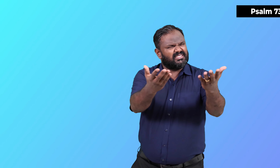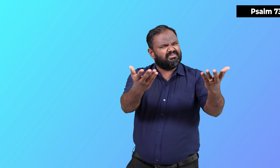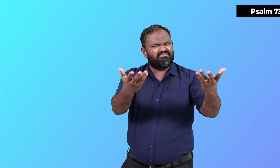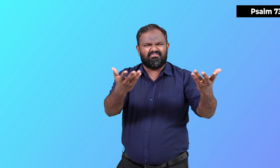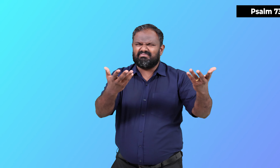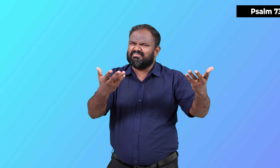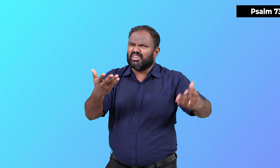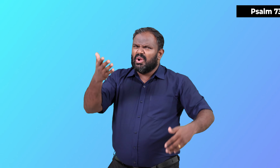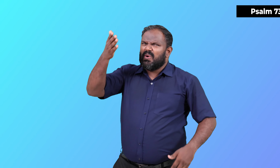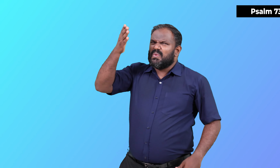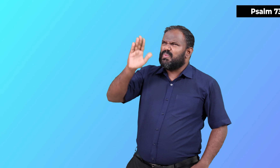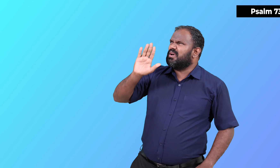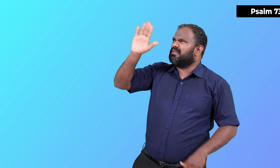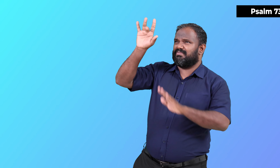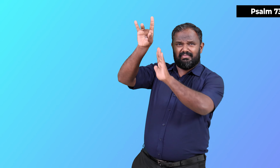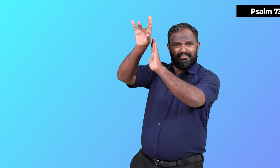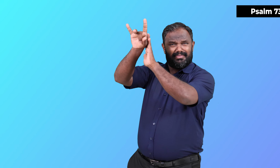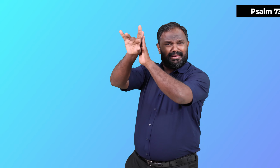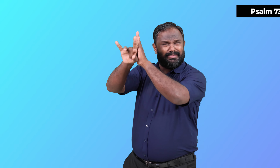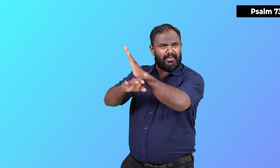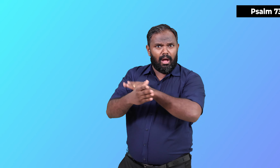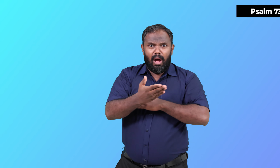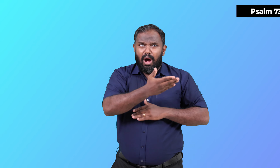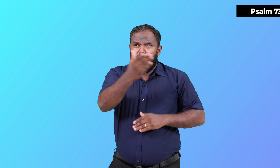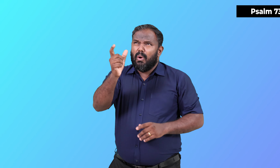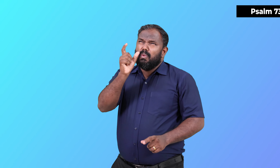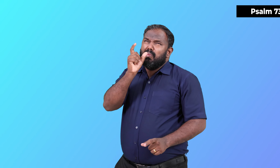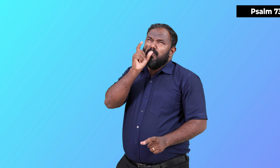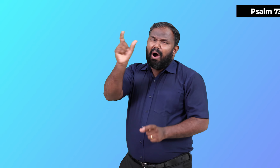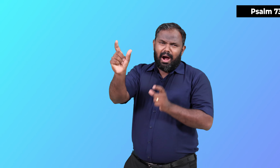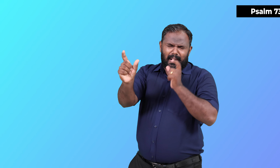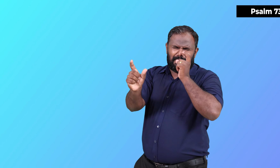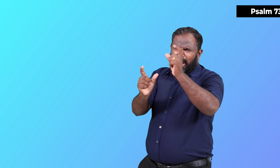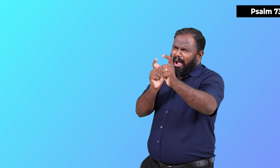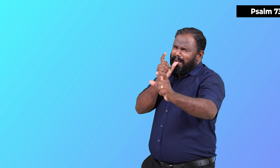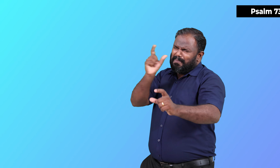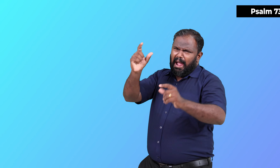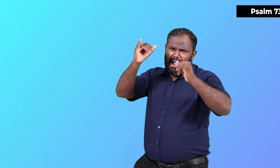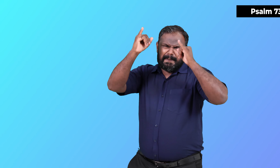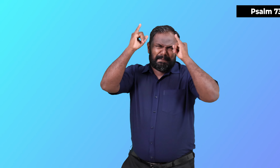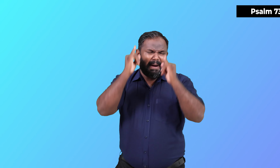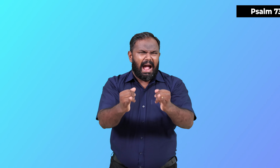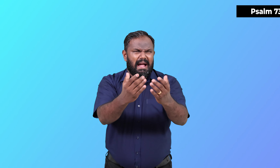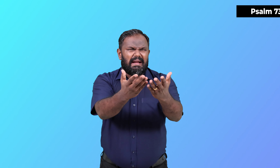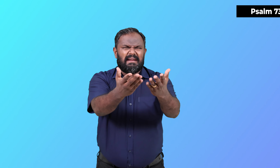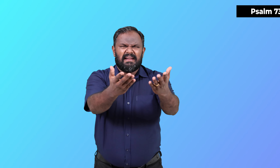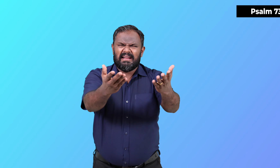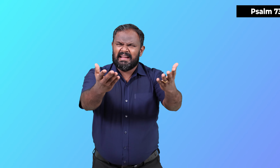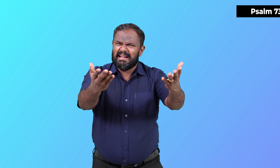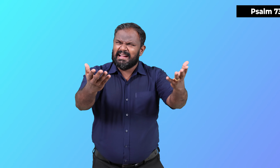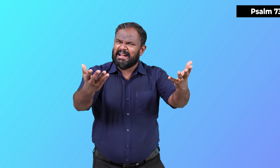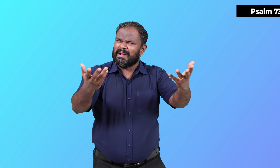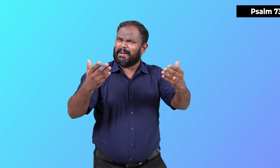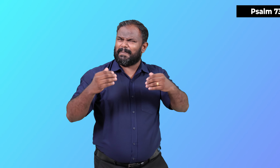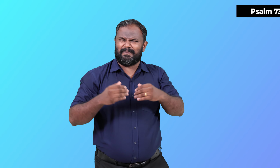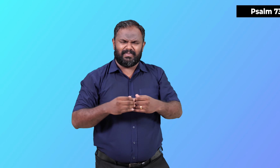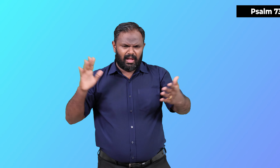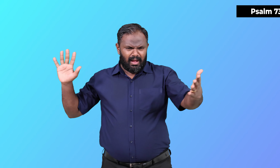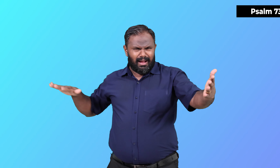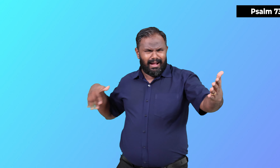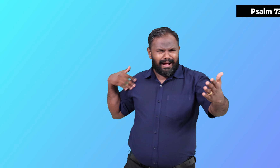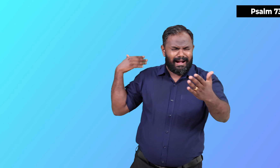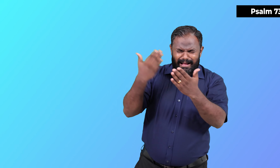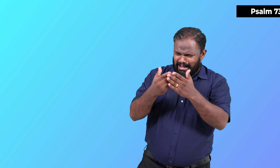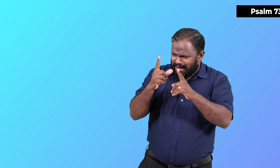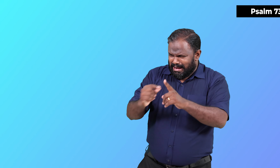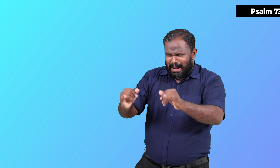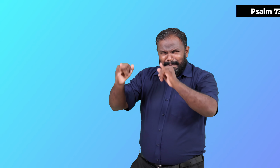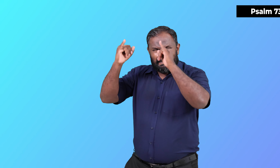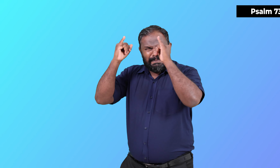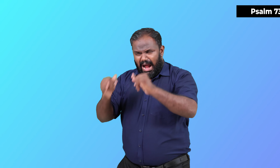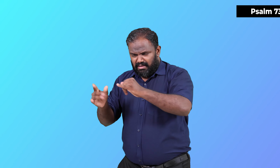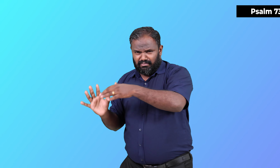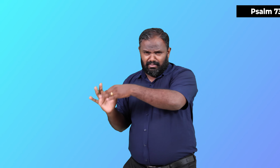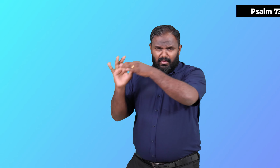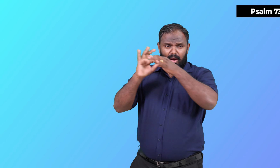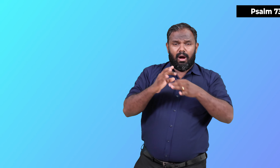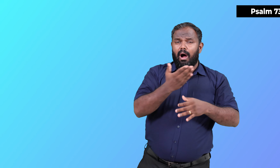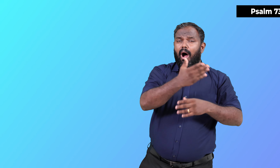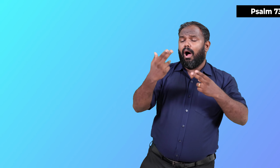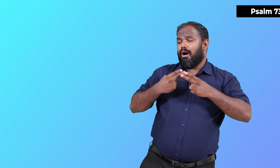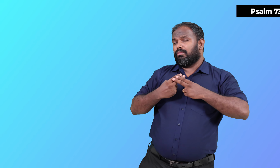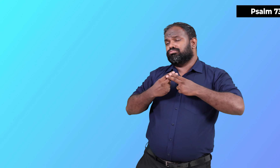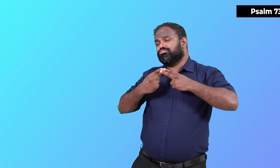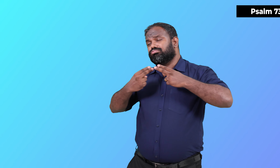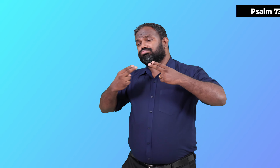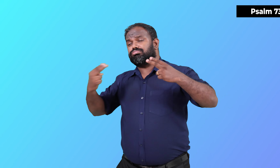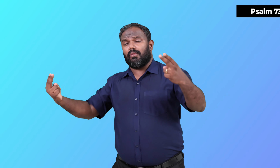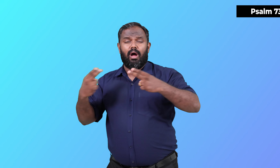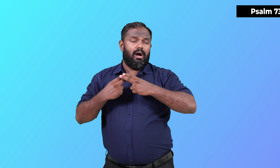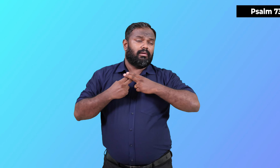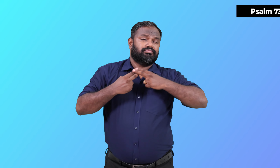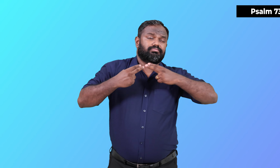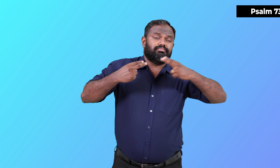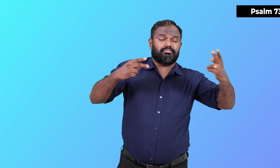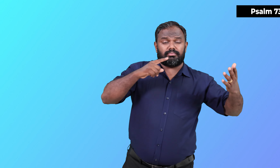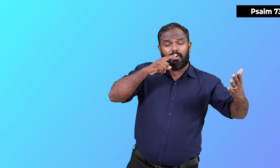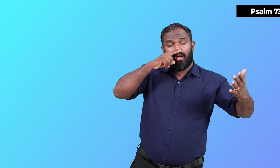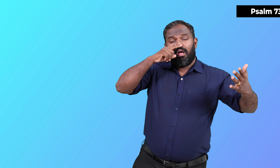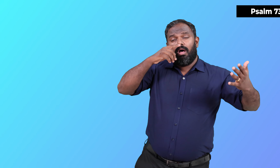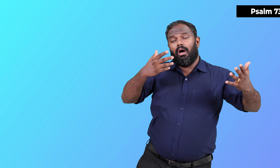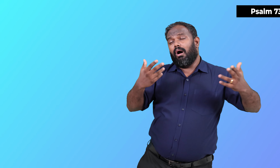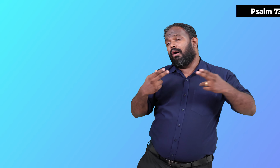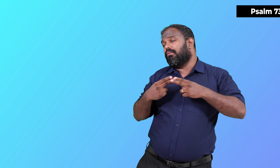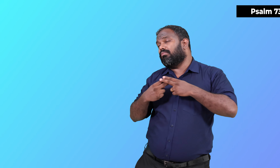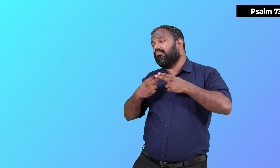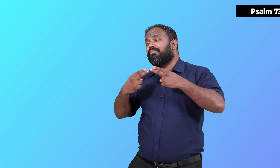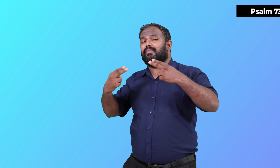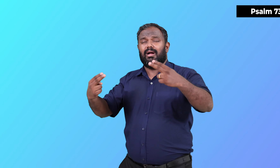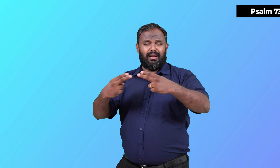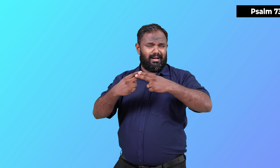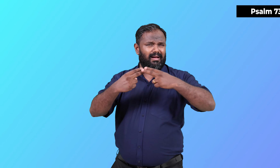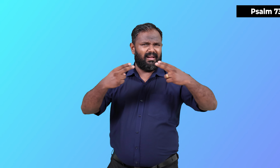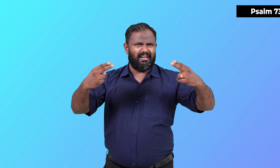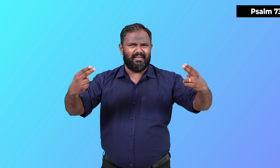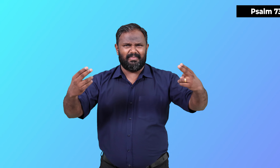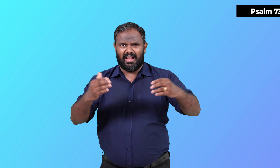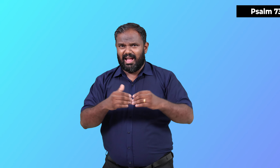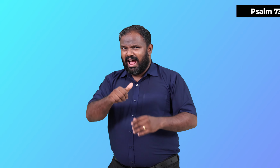They think they are gods! They think they are the rulers of the earth.